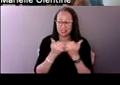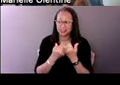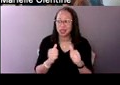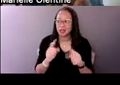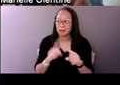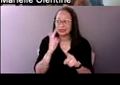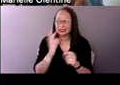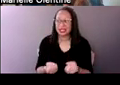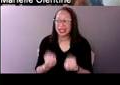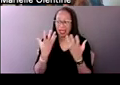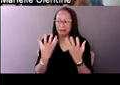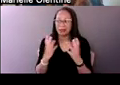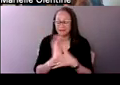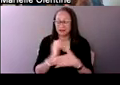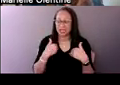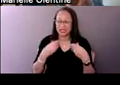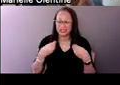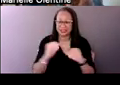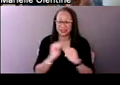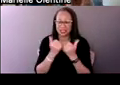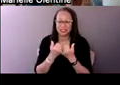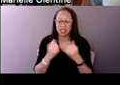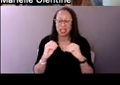It got better the year following this, 2023. Or it